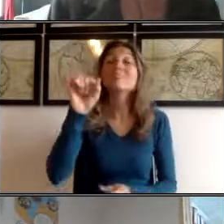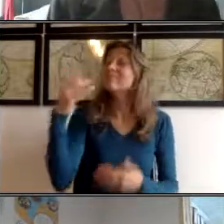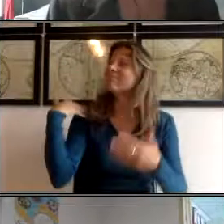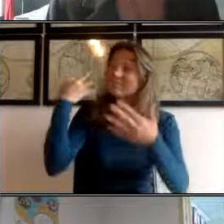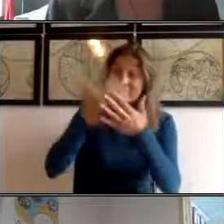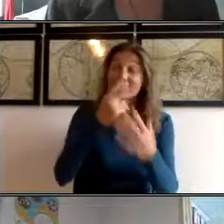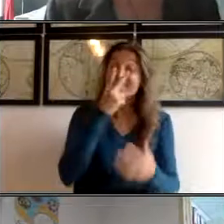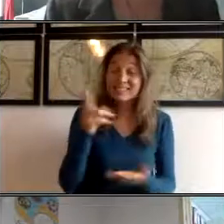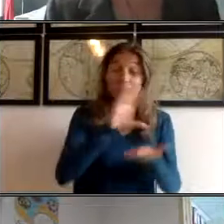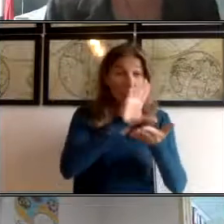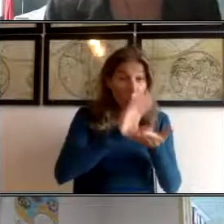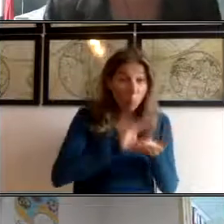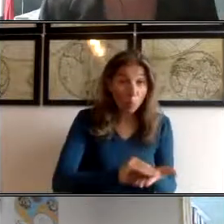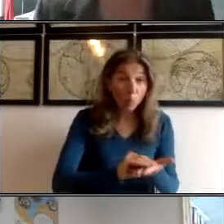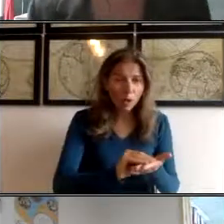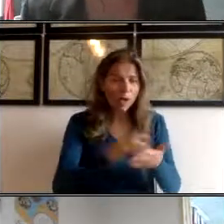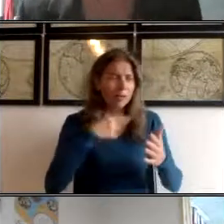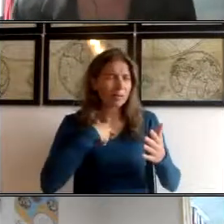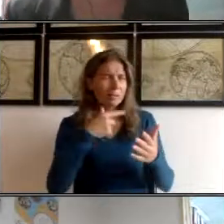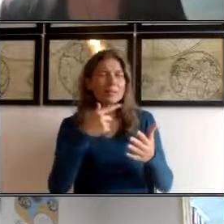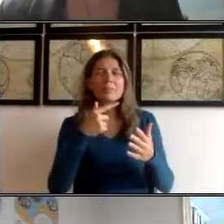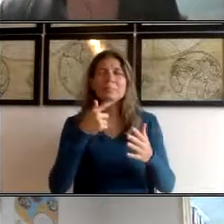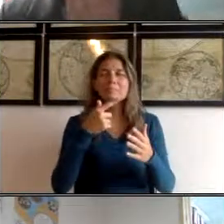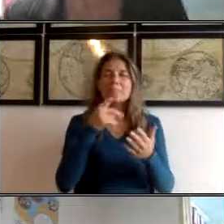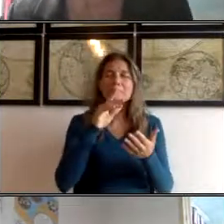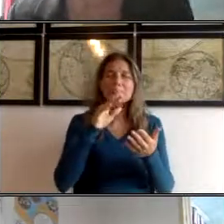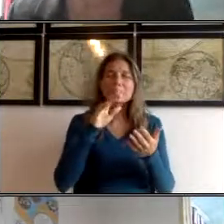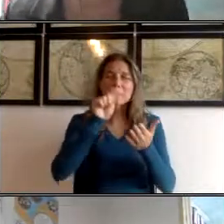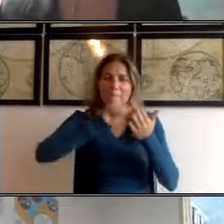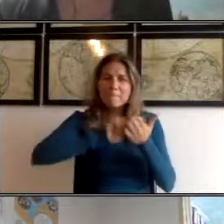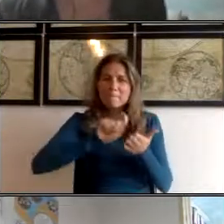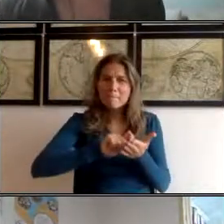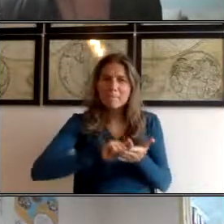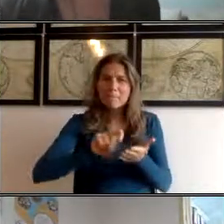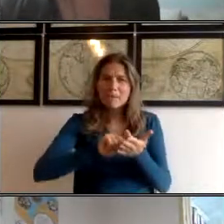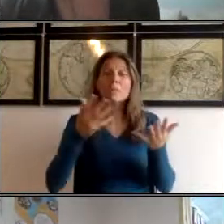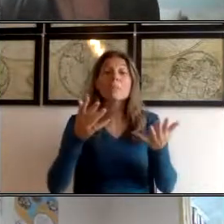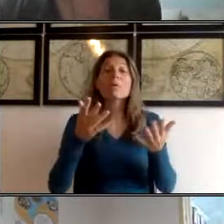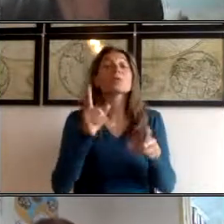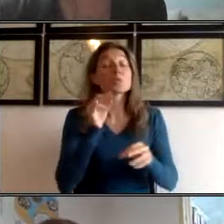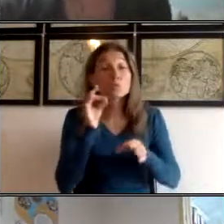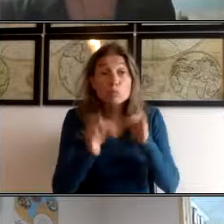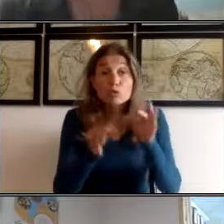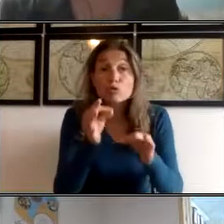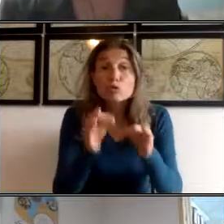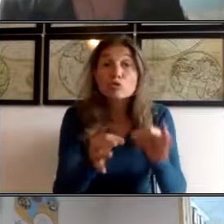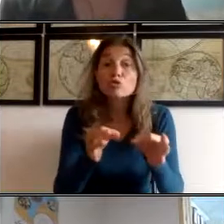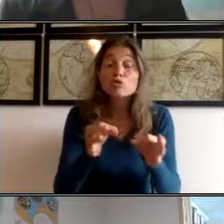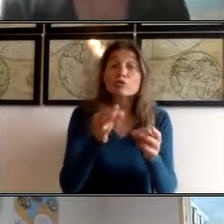when I was compiling the background paper. Some strategies was seeking funding from a state source,